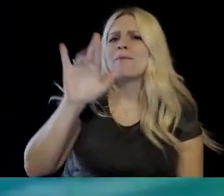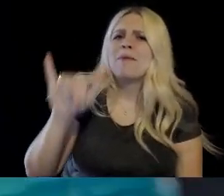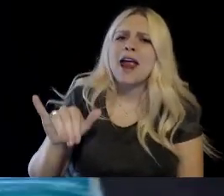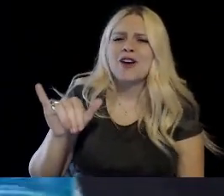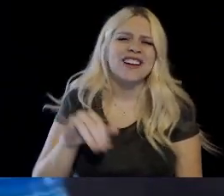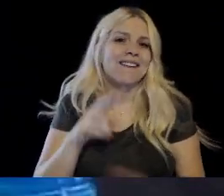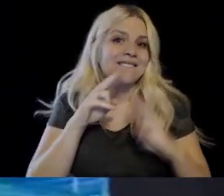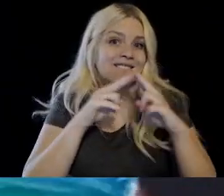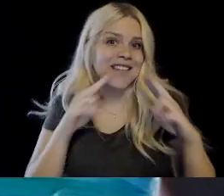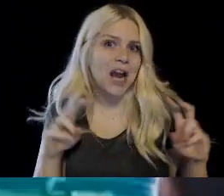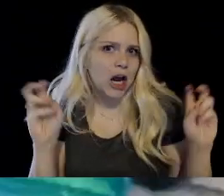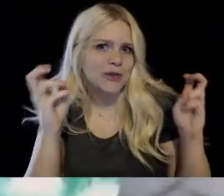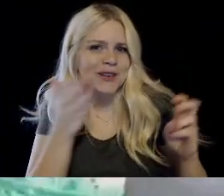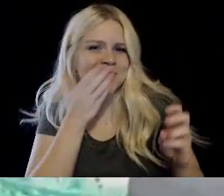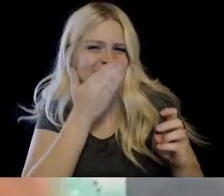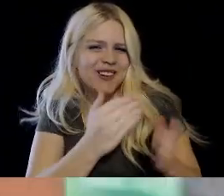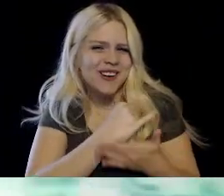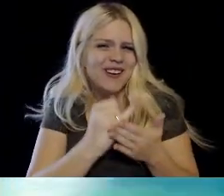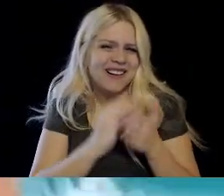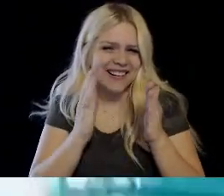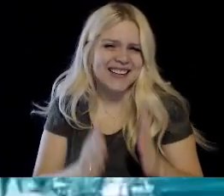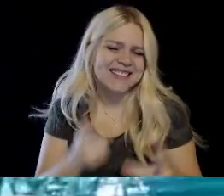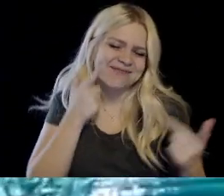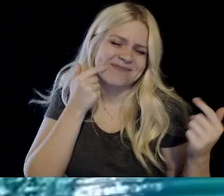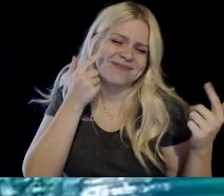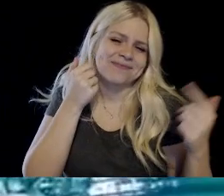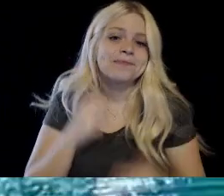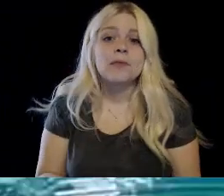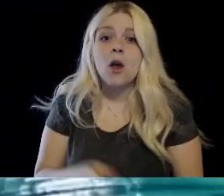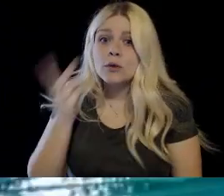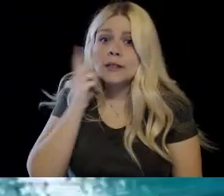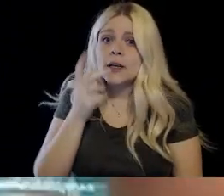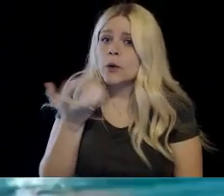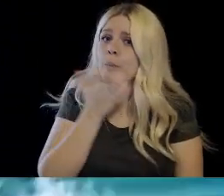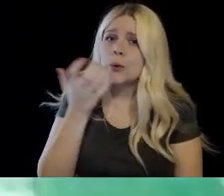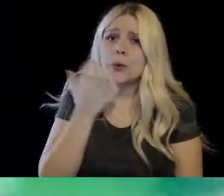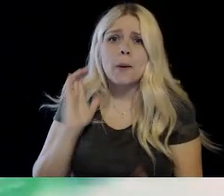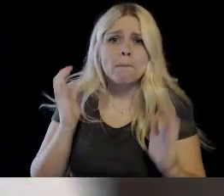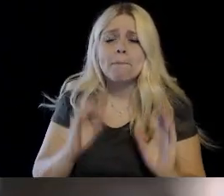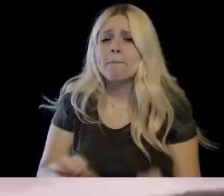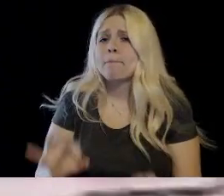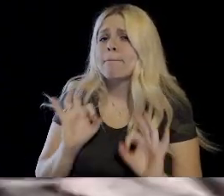look at that. Now, that is... Look at the comparison. I mean, that's a perfect - Joanne It is. It is.